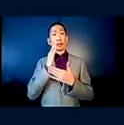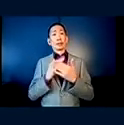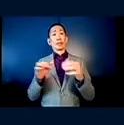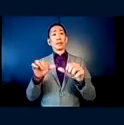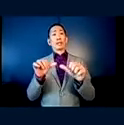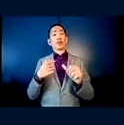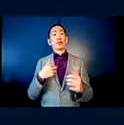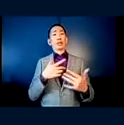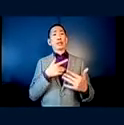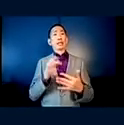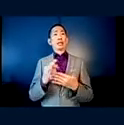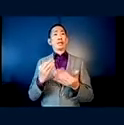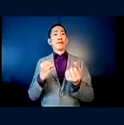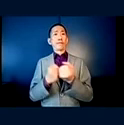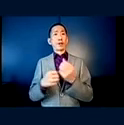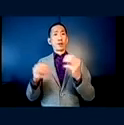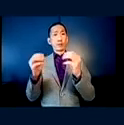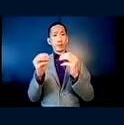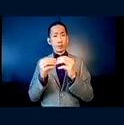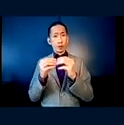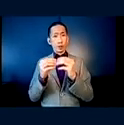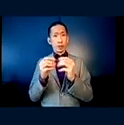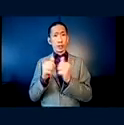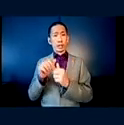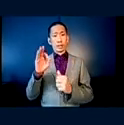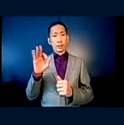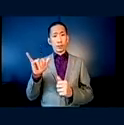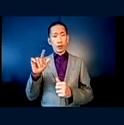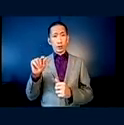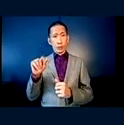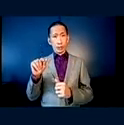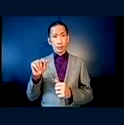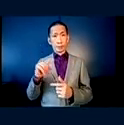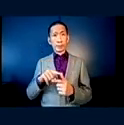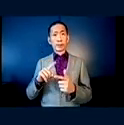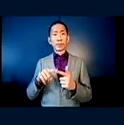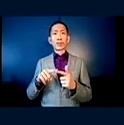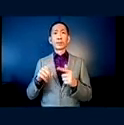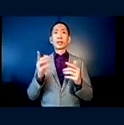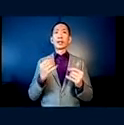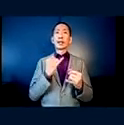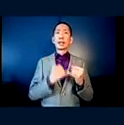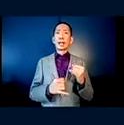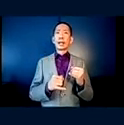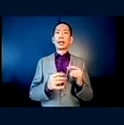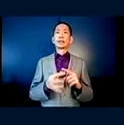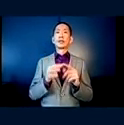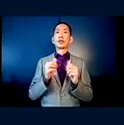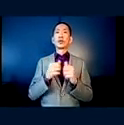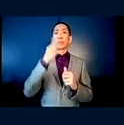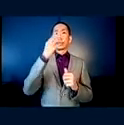YOU CAN SEE SOME AREAS WE TEND TO FUND MORE OF, IN FY 20 AND